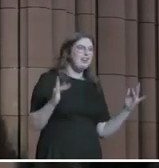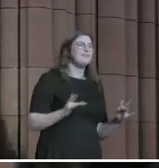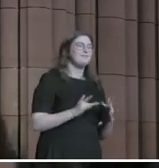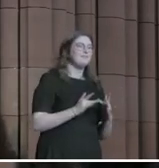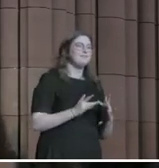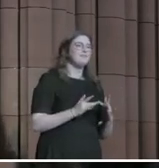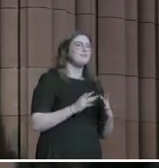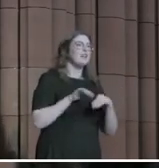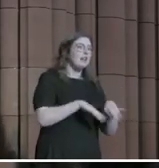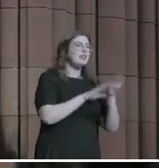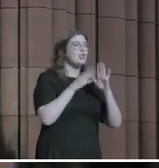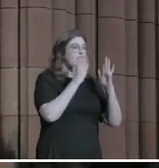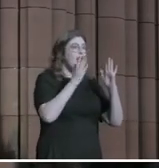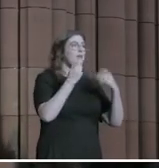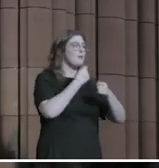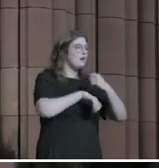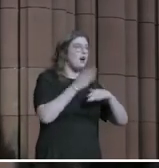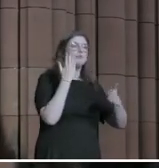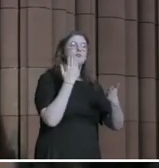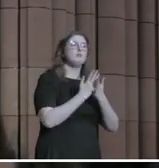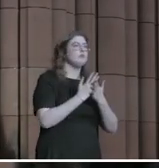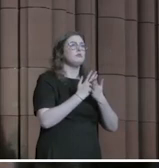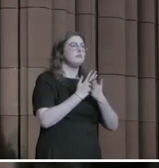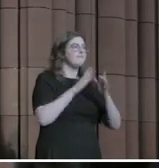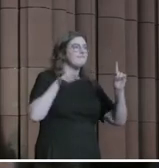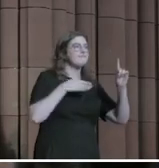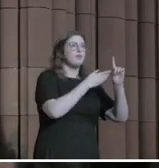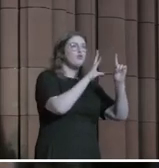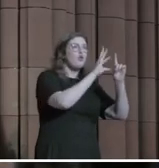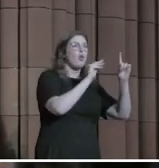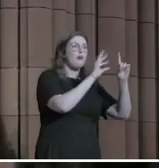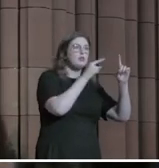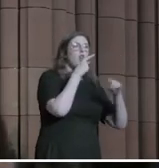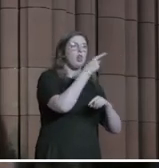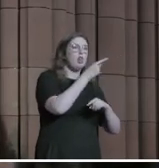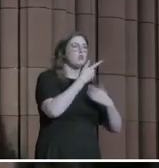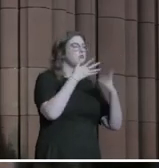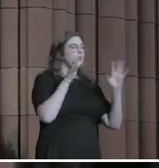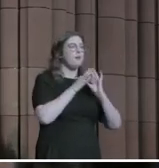has become a beacon of public engagement as the recent exhibitions on the Scottish Enlightenment